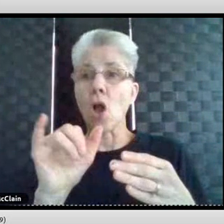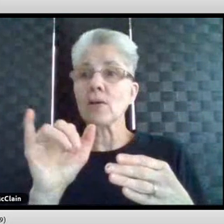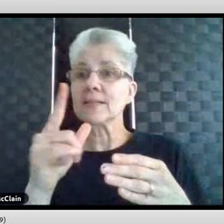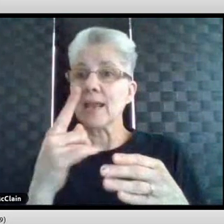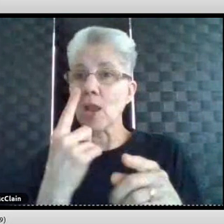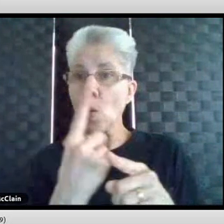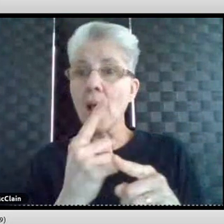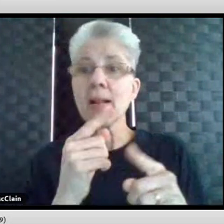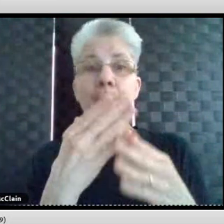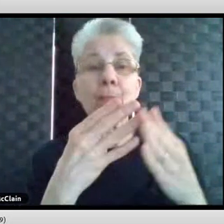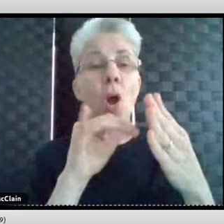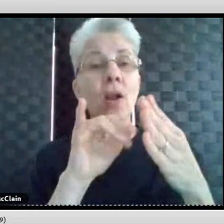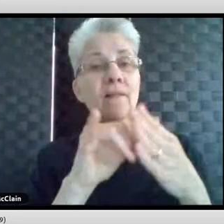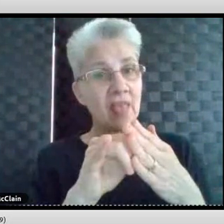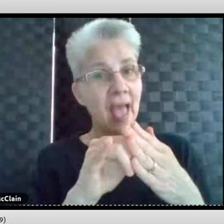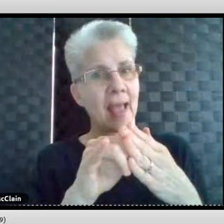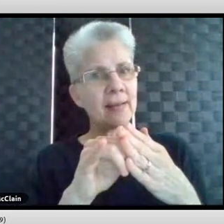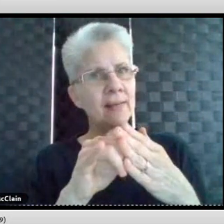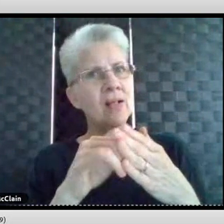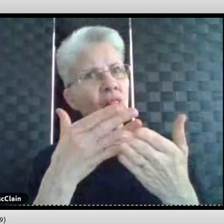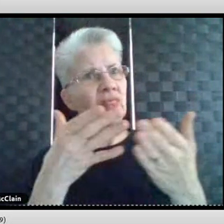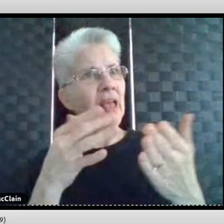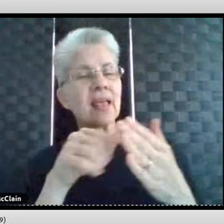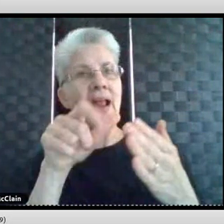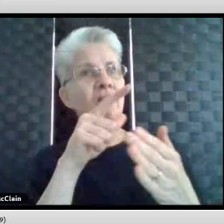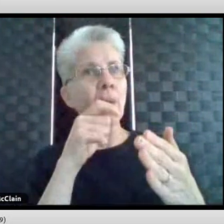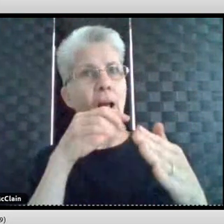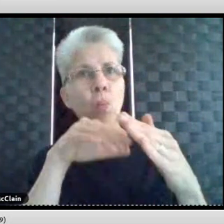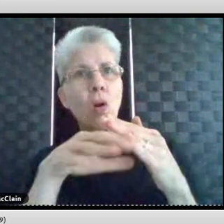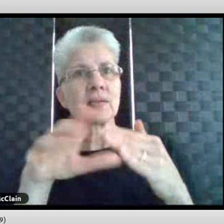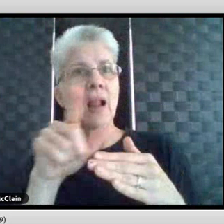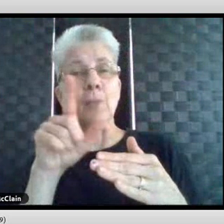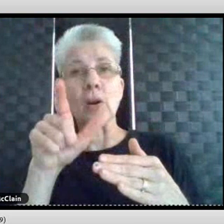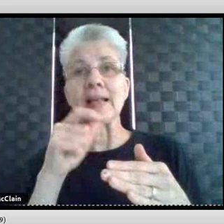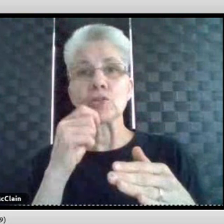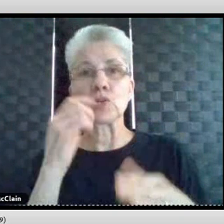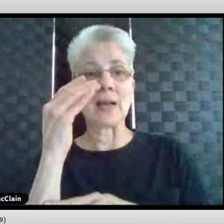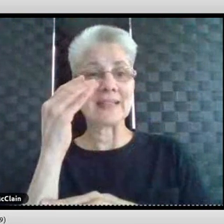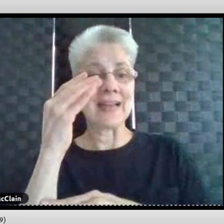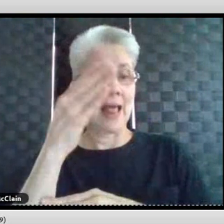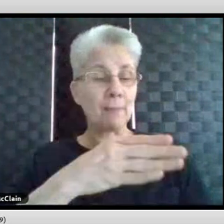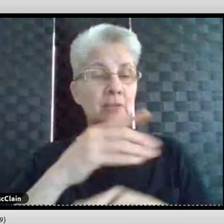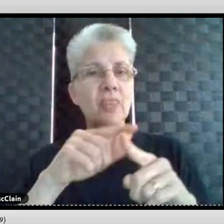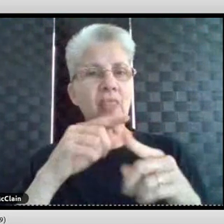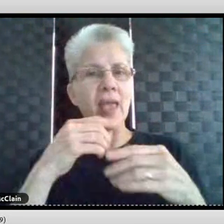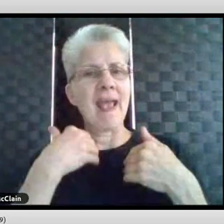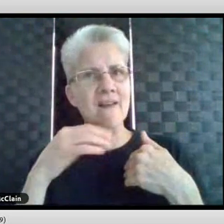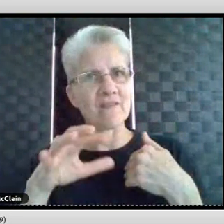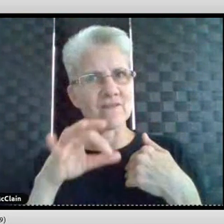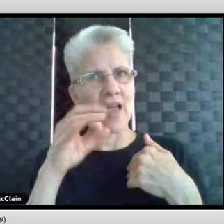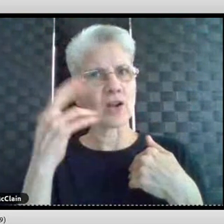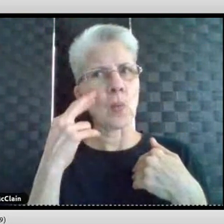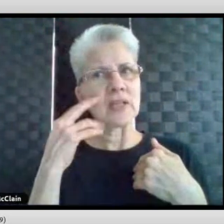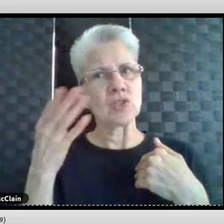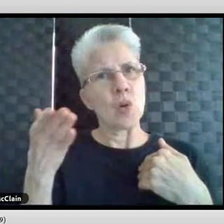It's part of that feature that not everybody that walks into their library needs to cut down limbs, but they have found a reason to bring those people